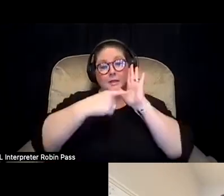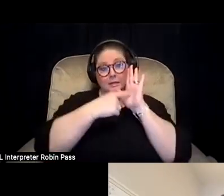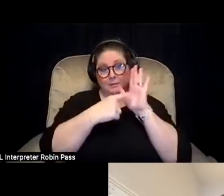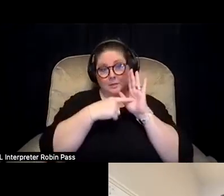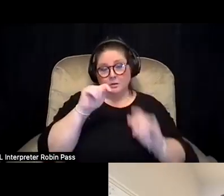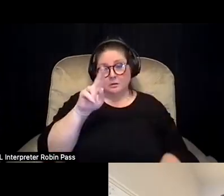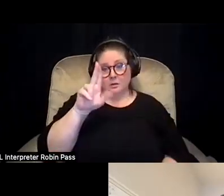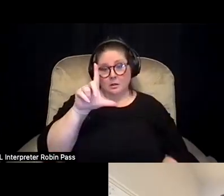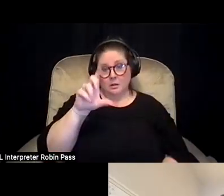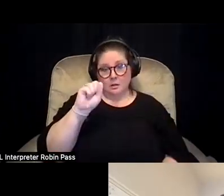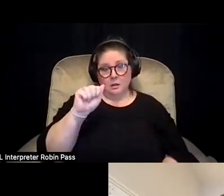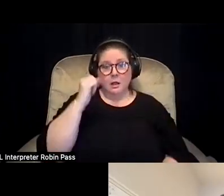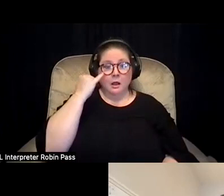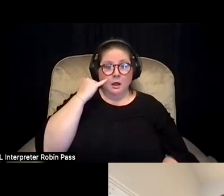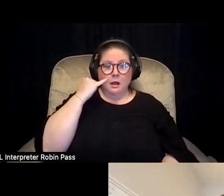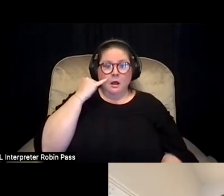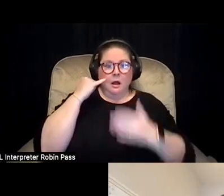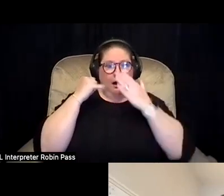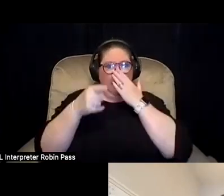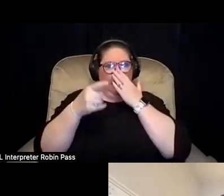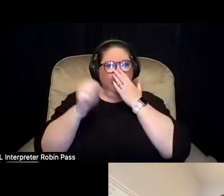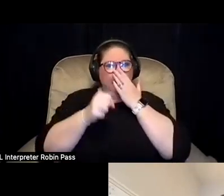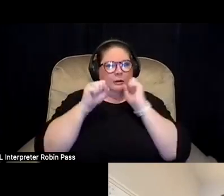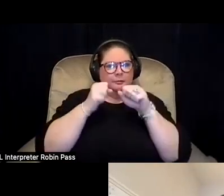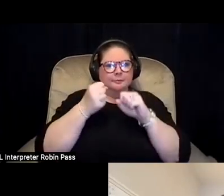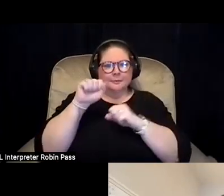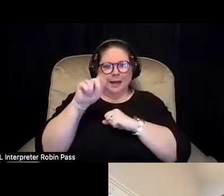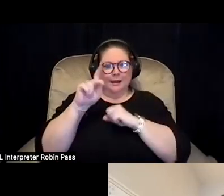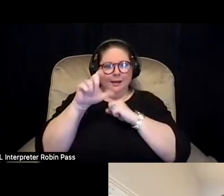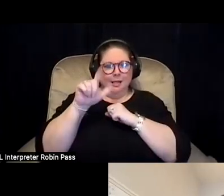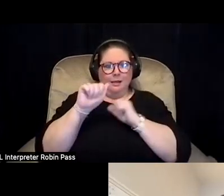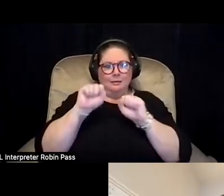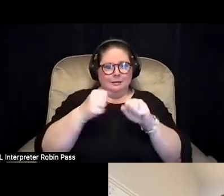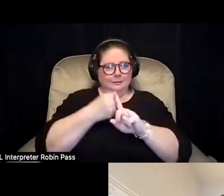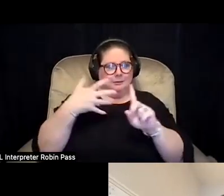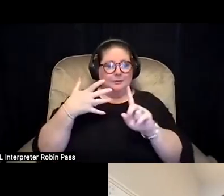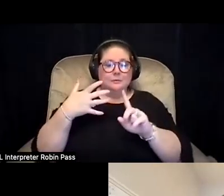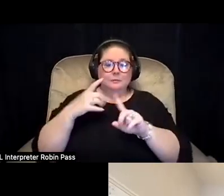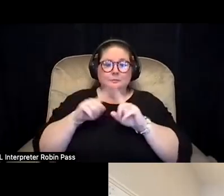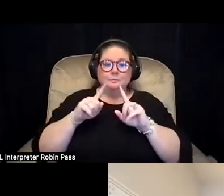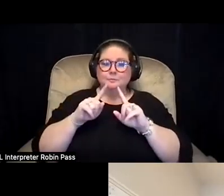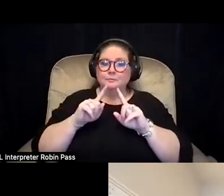aquila can can probably expand there's still stark differences between north uh north tulsa where